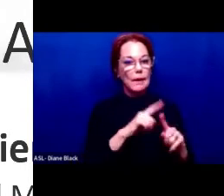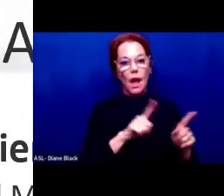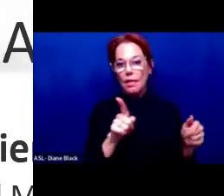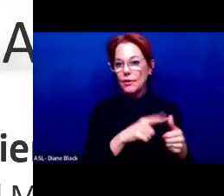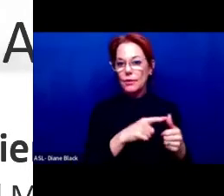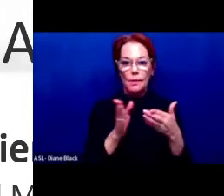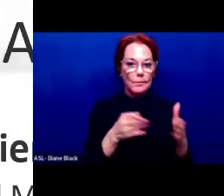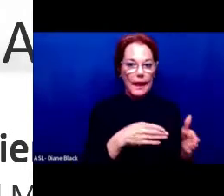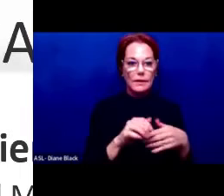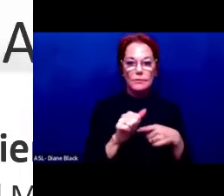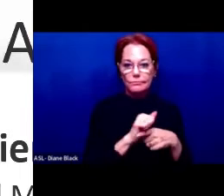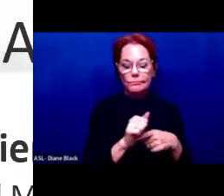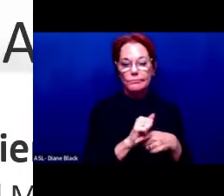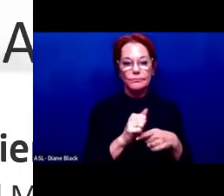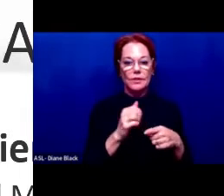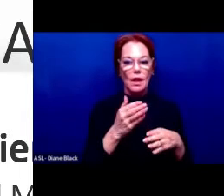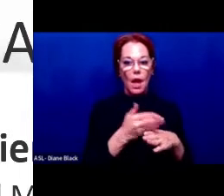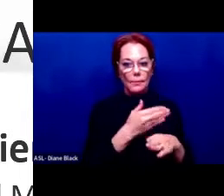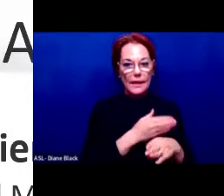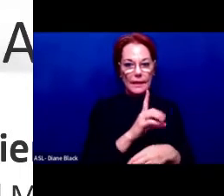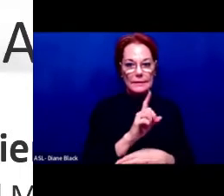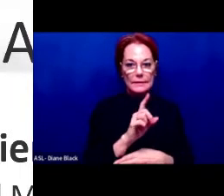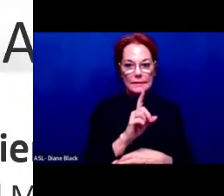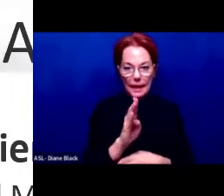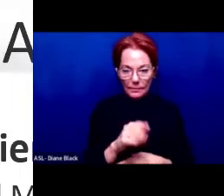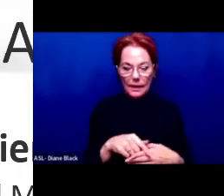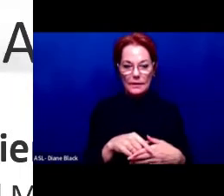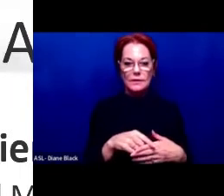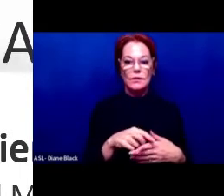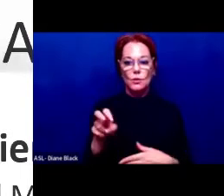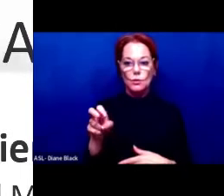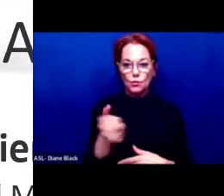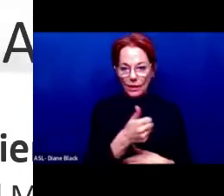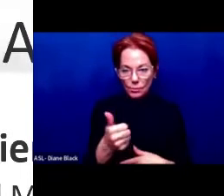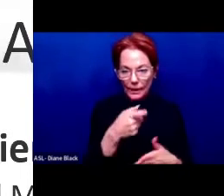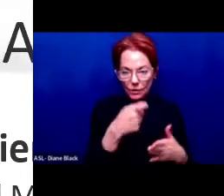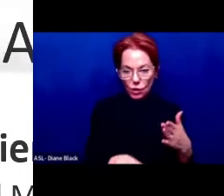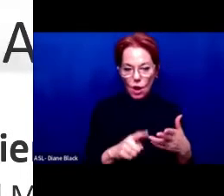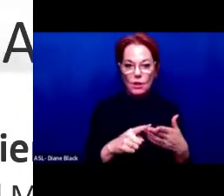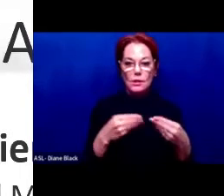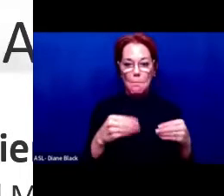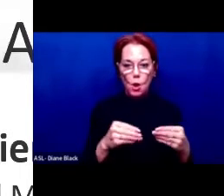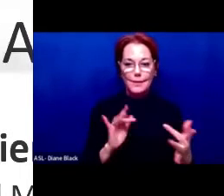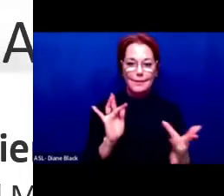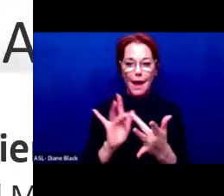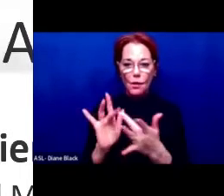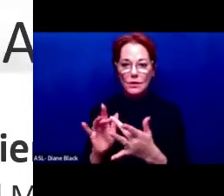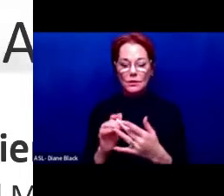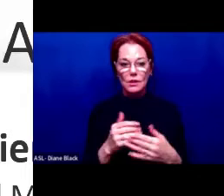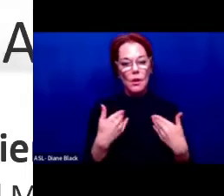database to address rising transportation costs, marketing outreach, and so you have a little bit more flexibility on